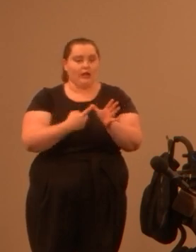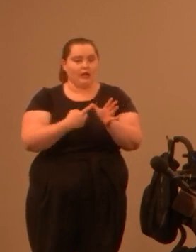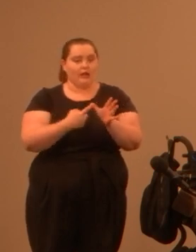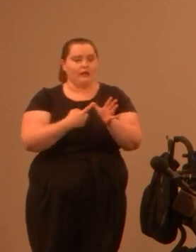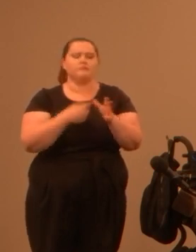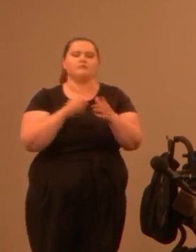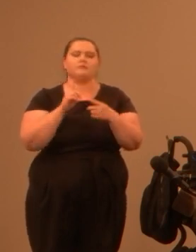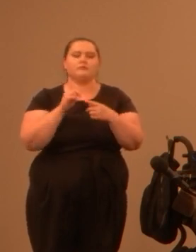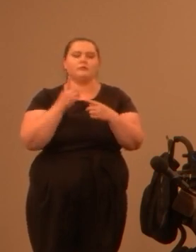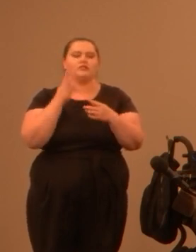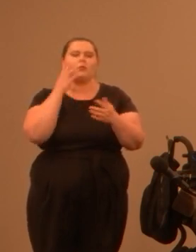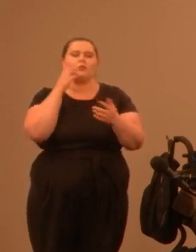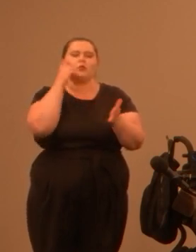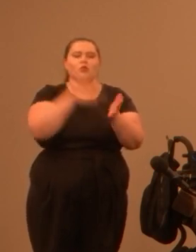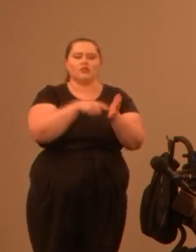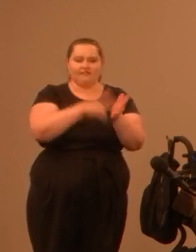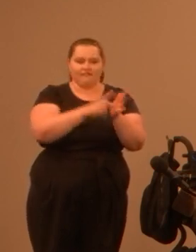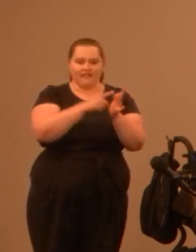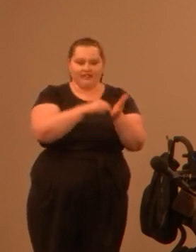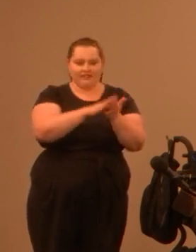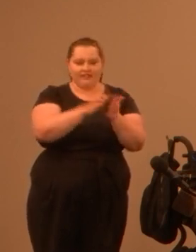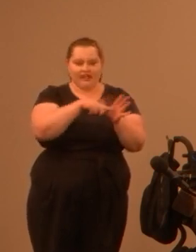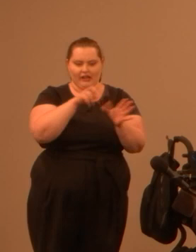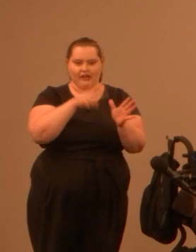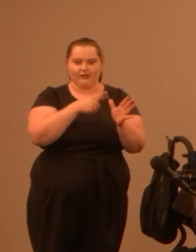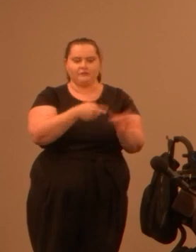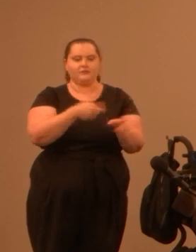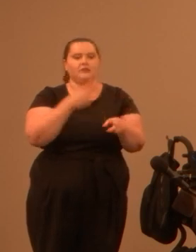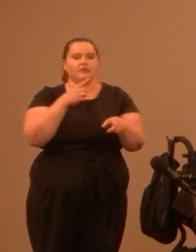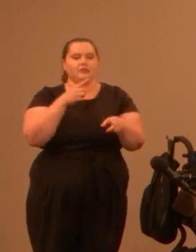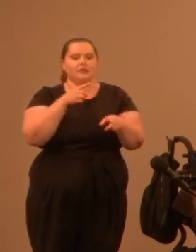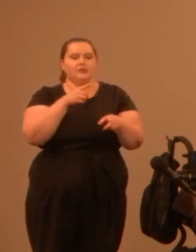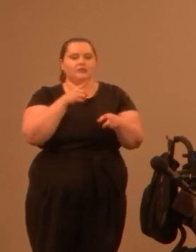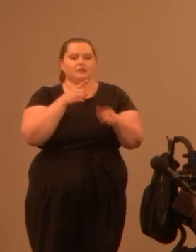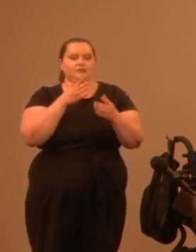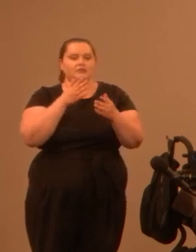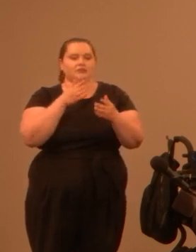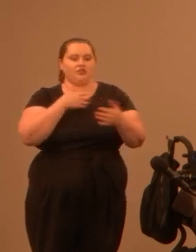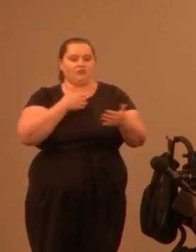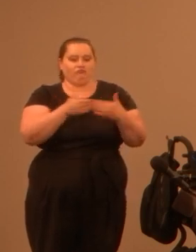Vithya's dedication extends beyond borders as she organises international